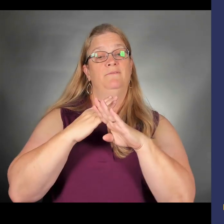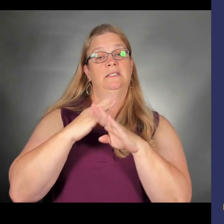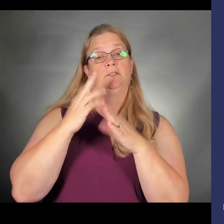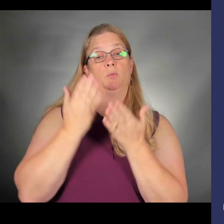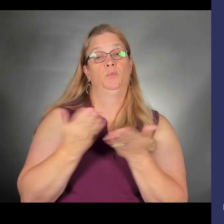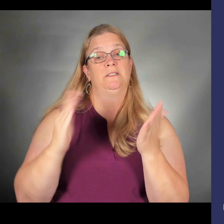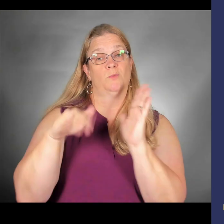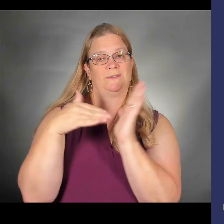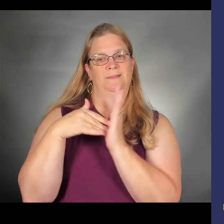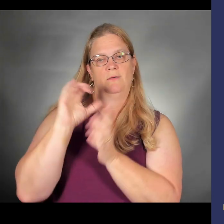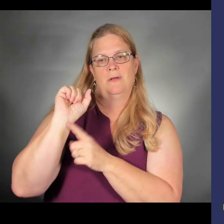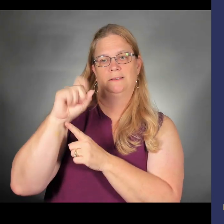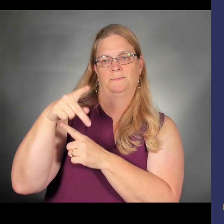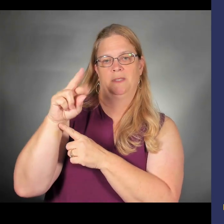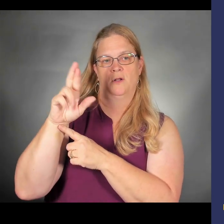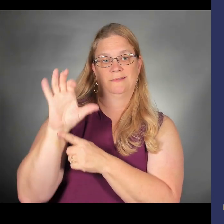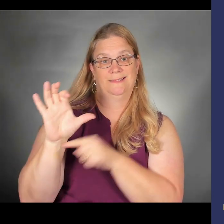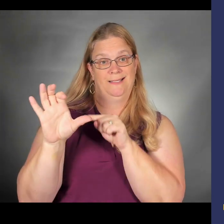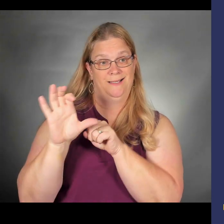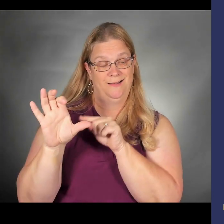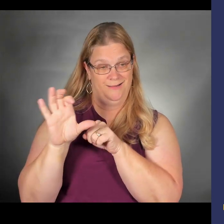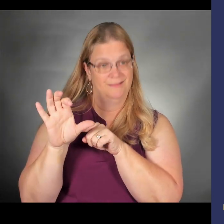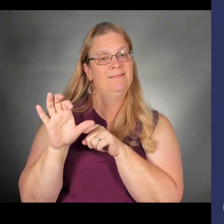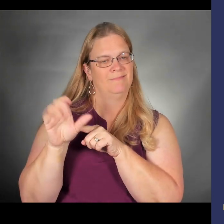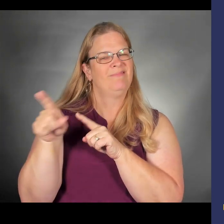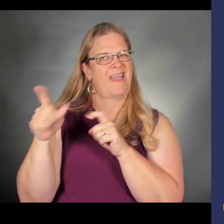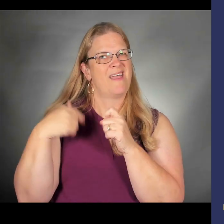The Suicide Prevention Resource Center, or SPRC,